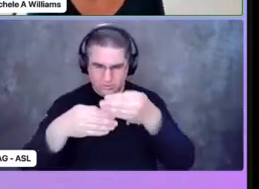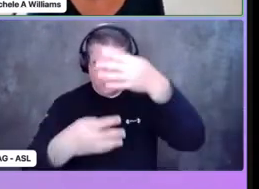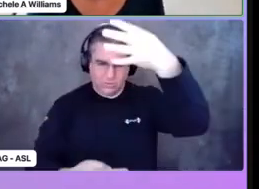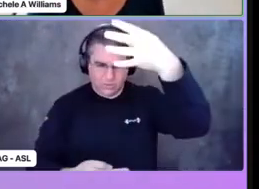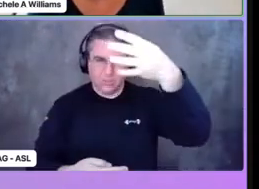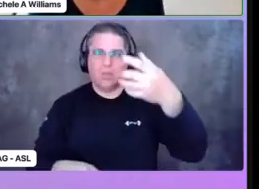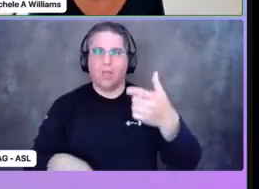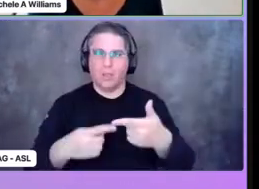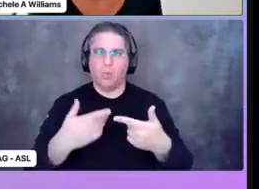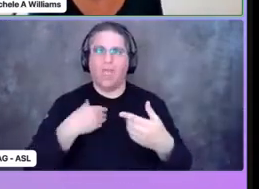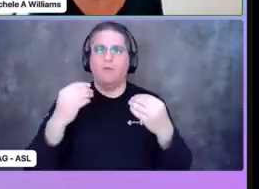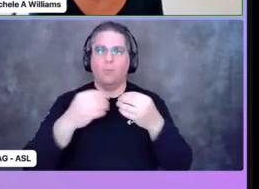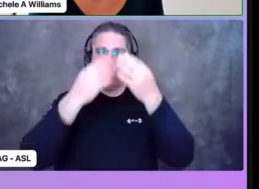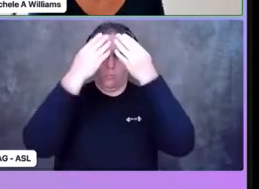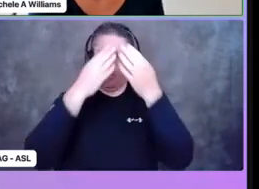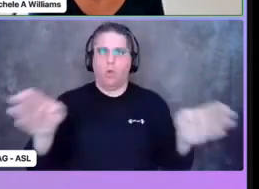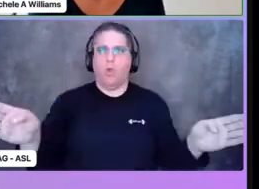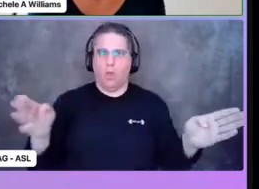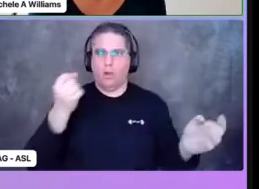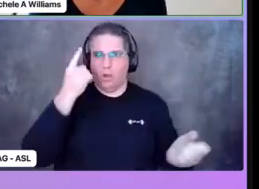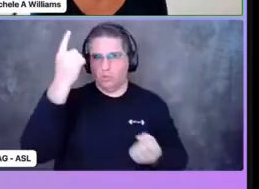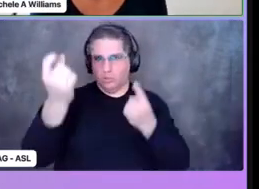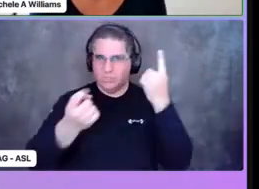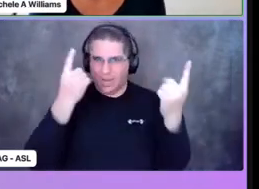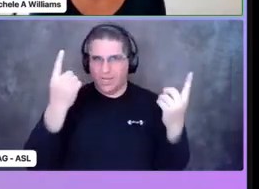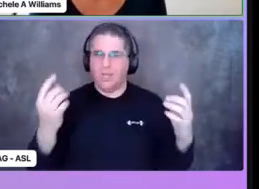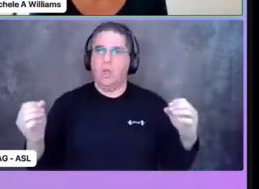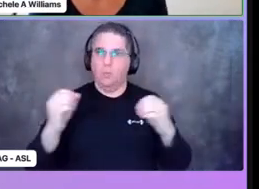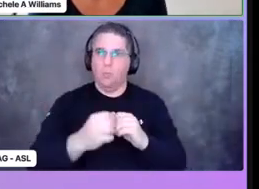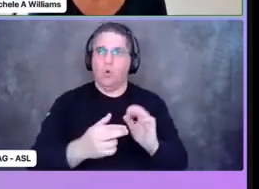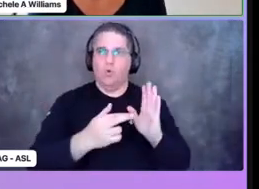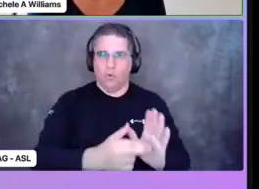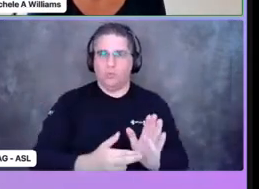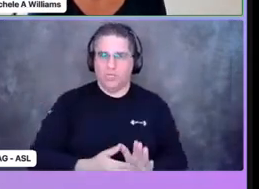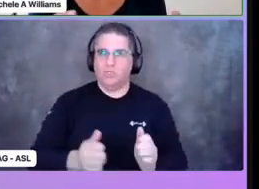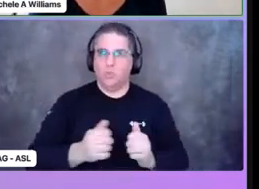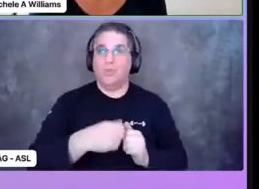data from other studies and eventually you will build up